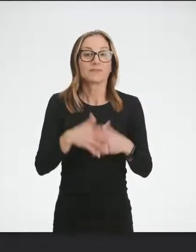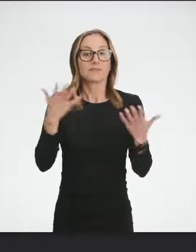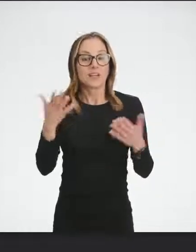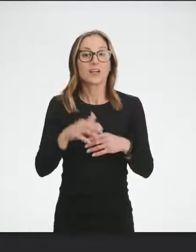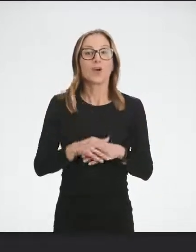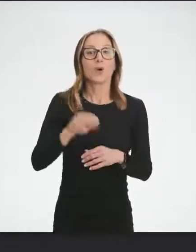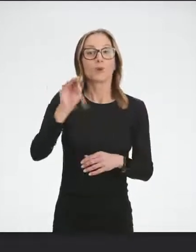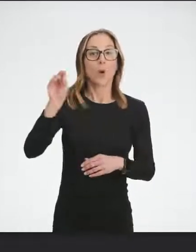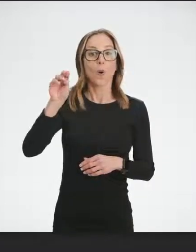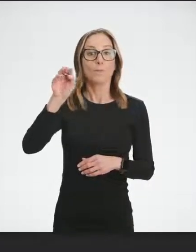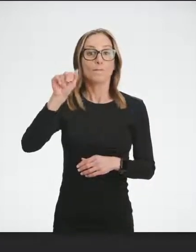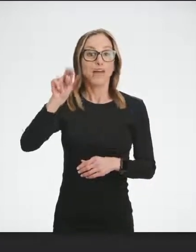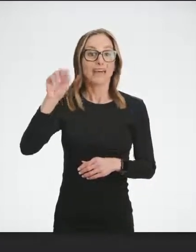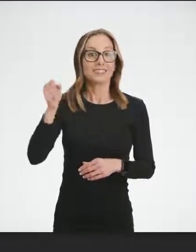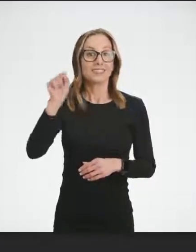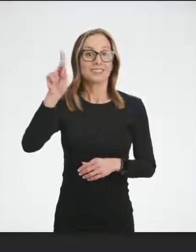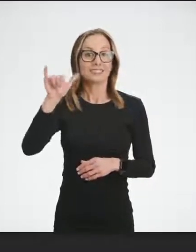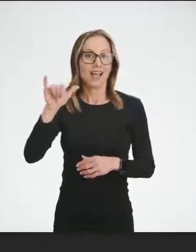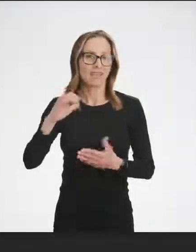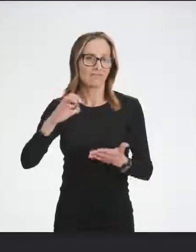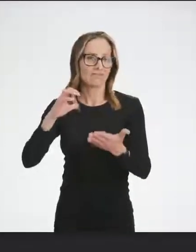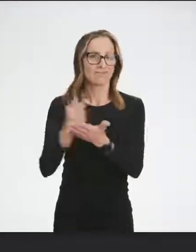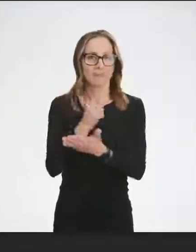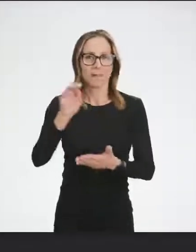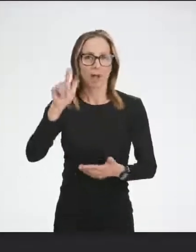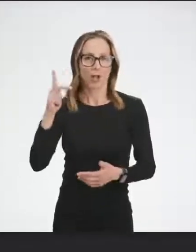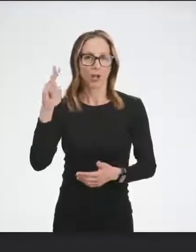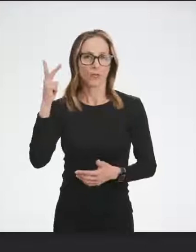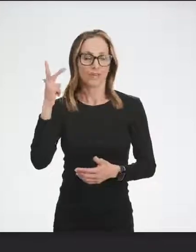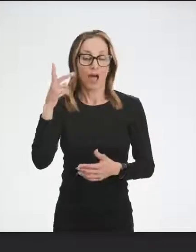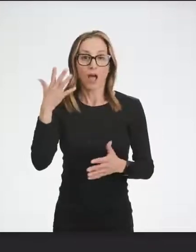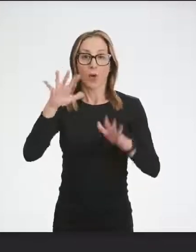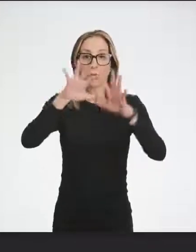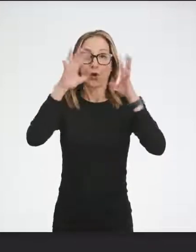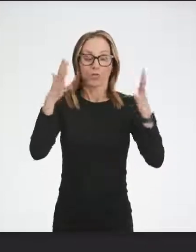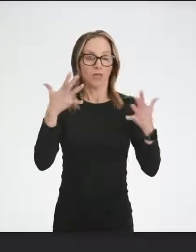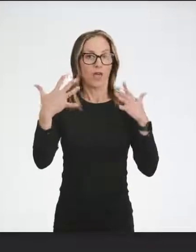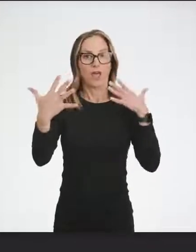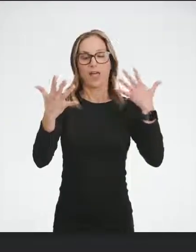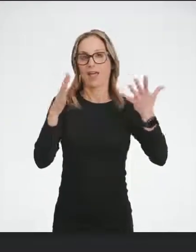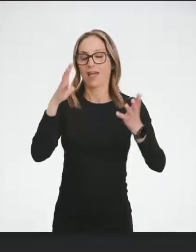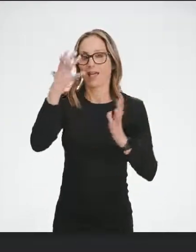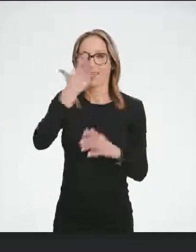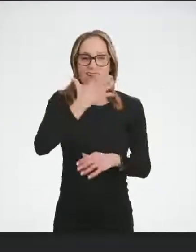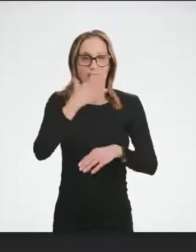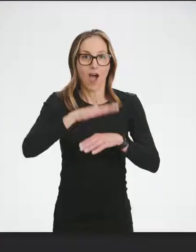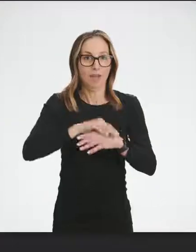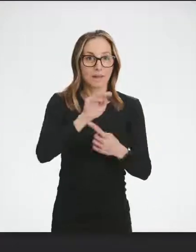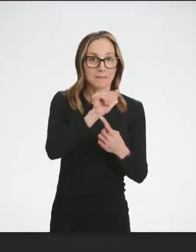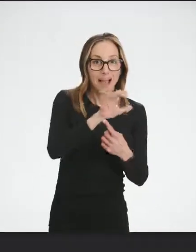And No Man's Sky, taking advantage of Metal 3 to explore rich, expansive worlds on both Mac and iPad.